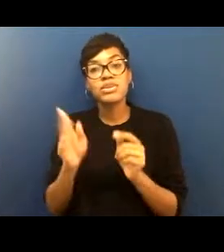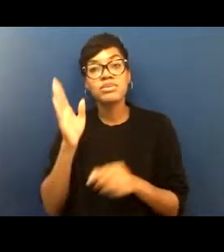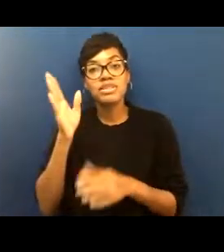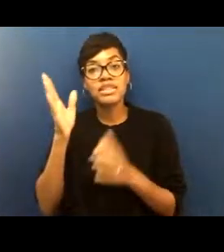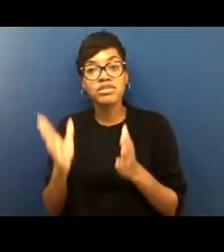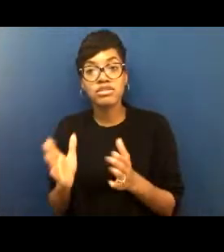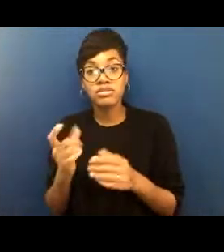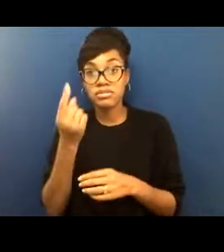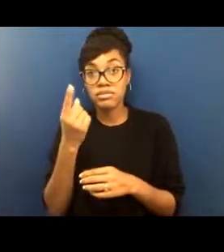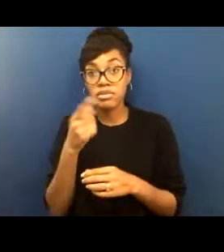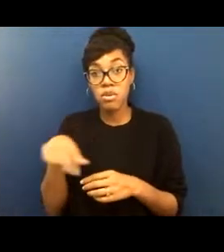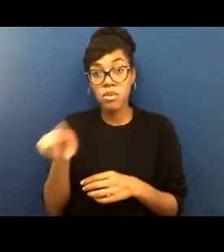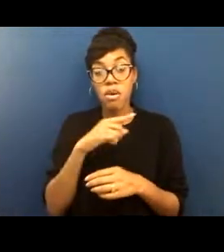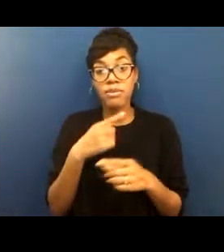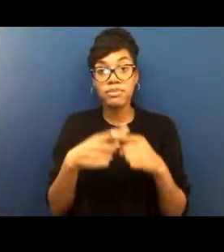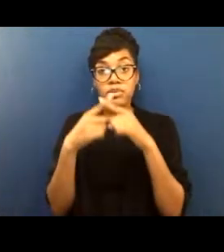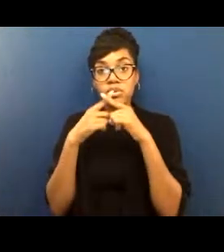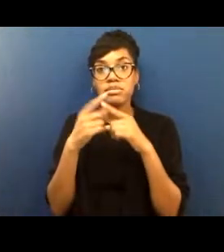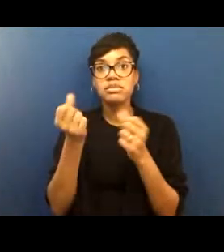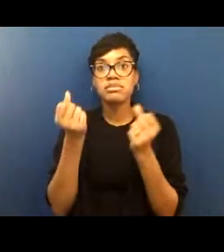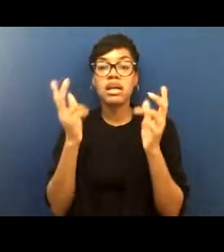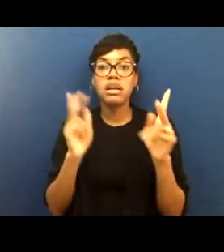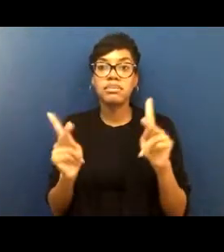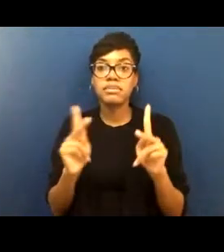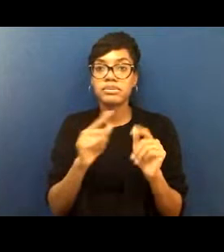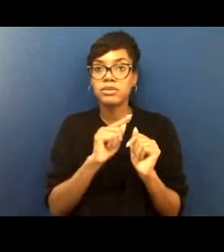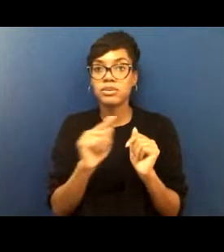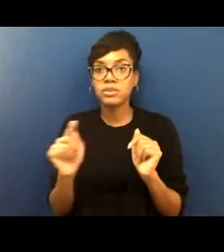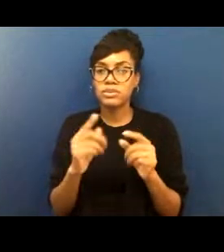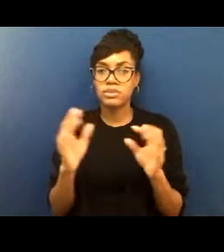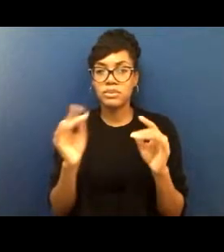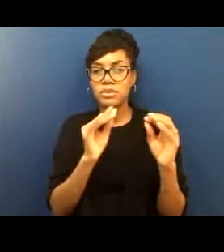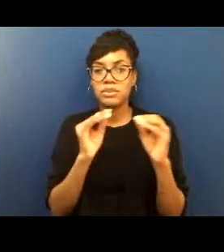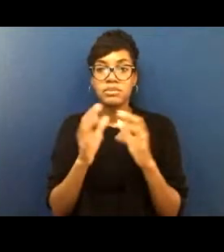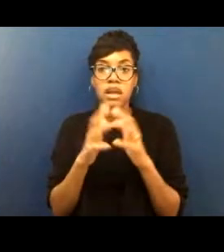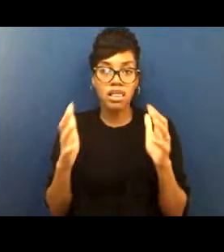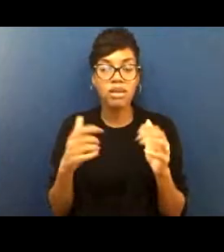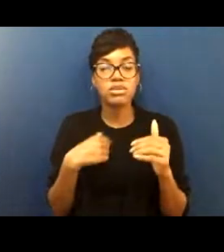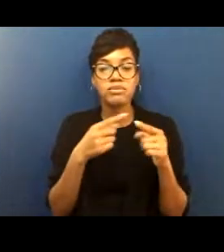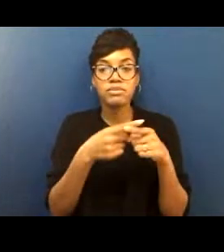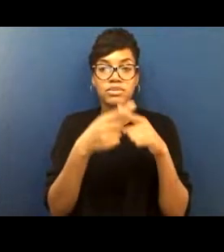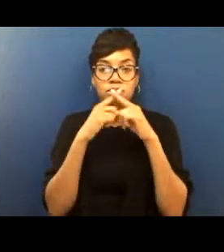However, there's a chat box where you can write questions, and we encourage you to do that as we go along.